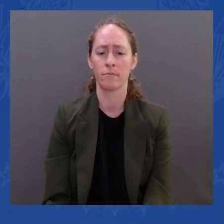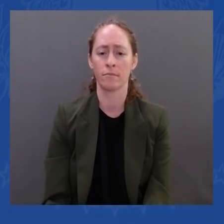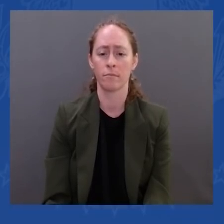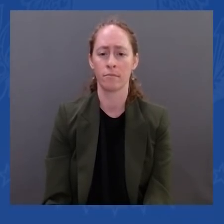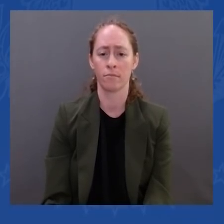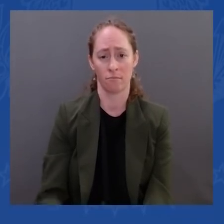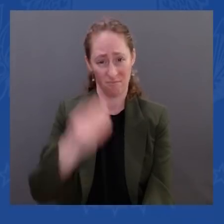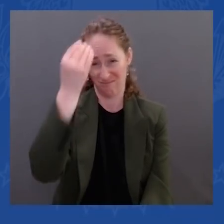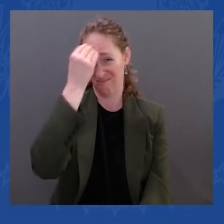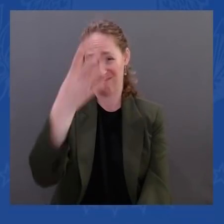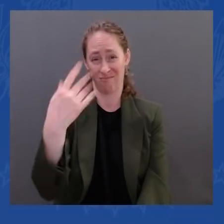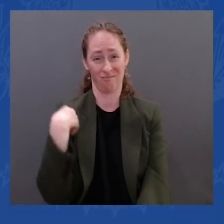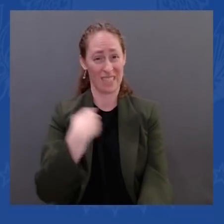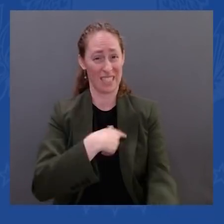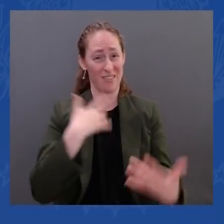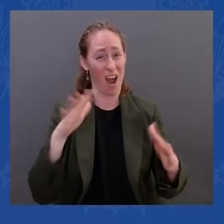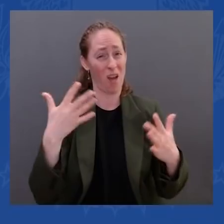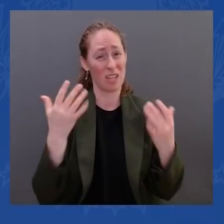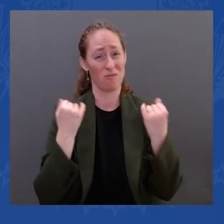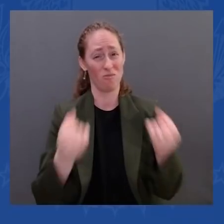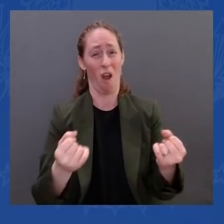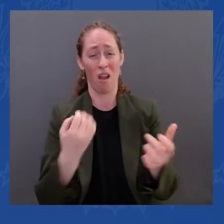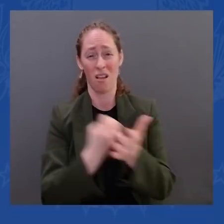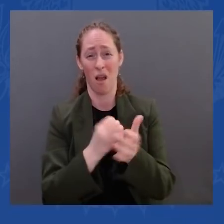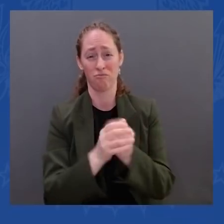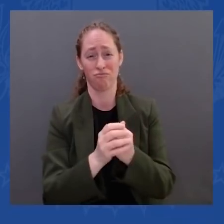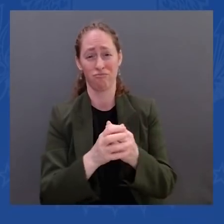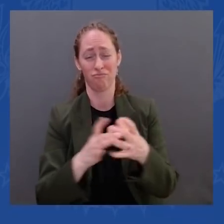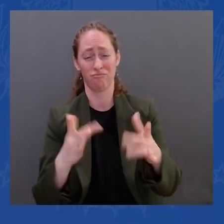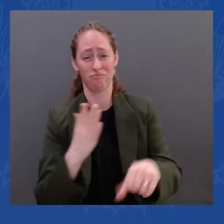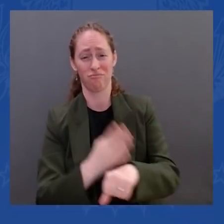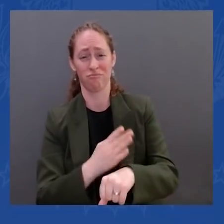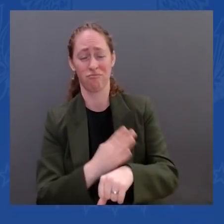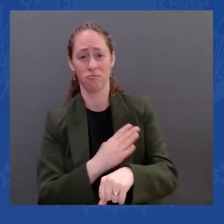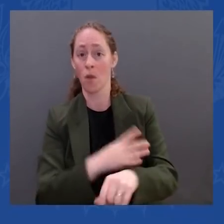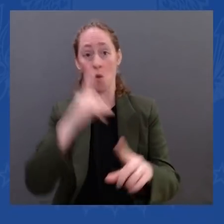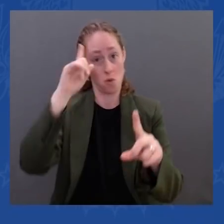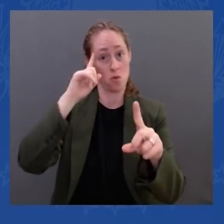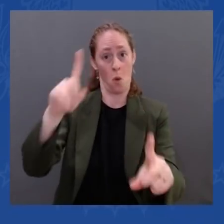about the 8,000 jobs that Hyundai is going to be bringing to Georgia;